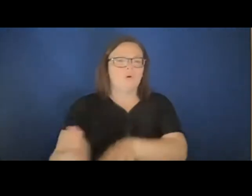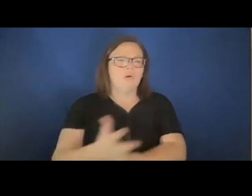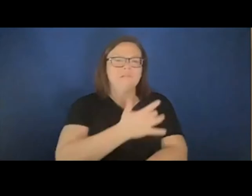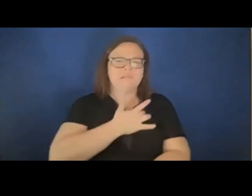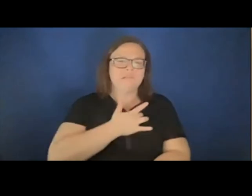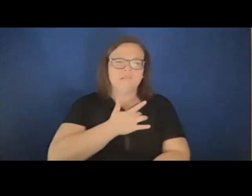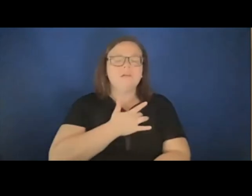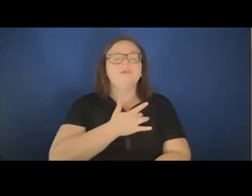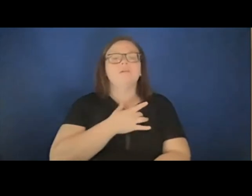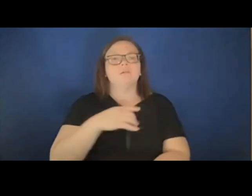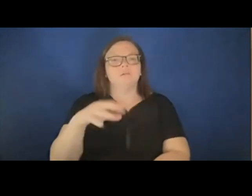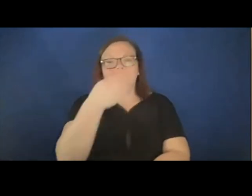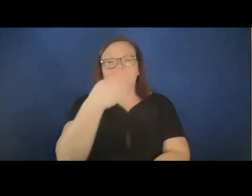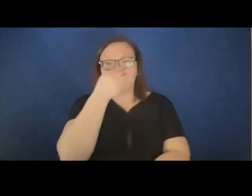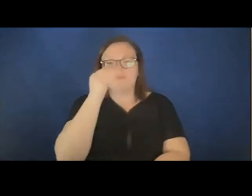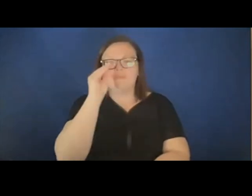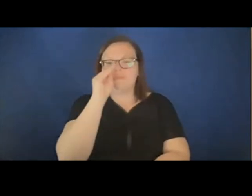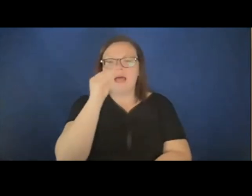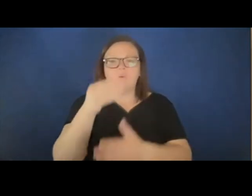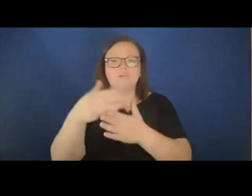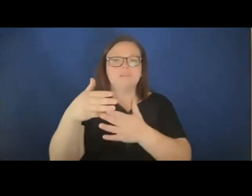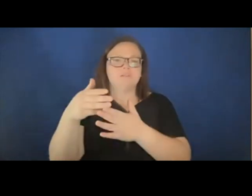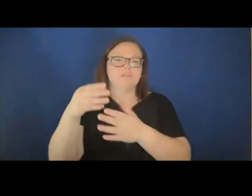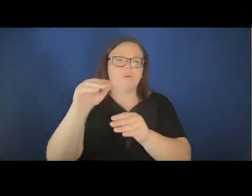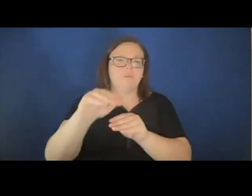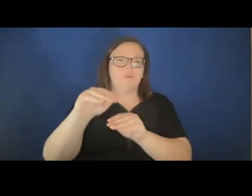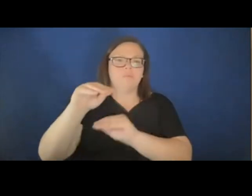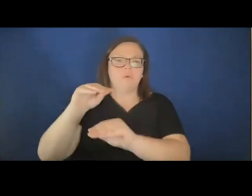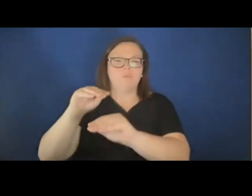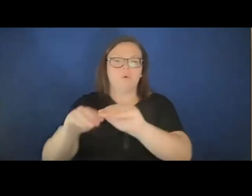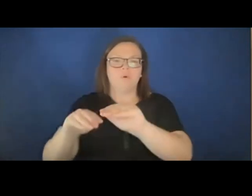Flowers end in frozen patterns artificial gardens cover